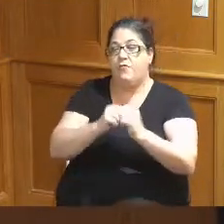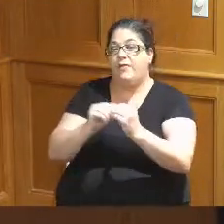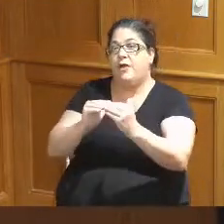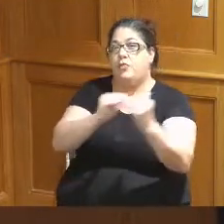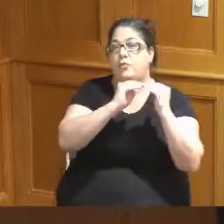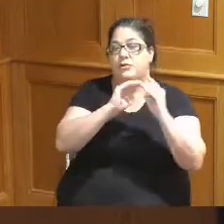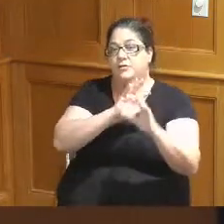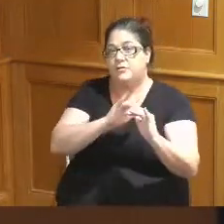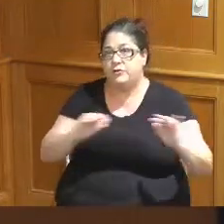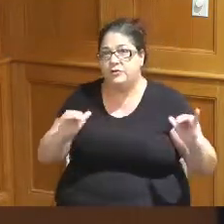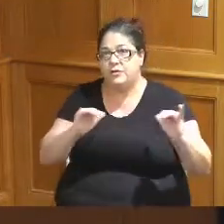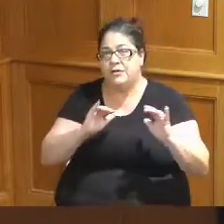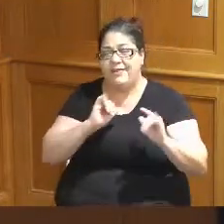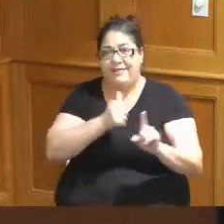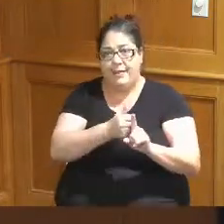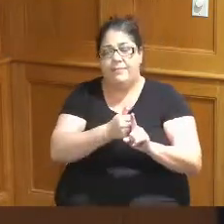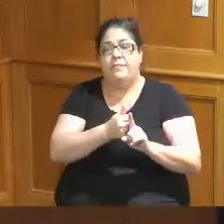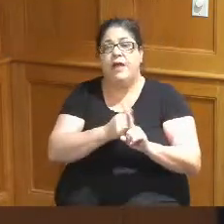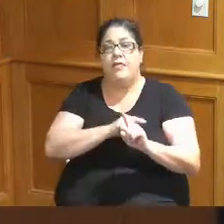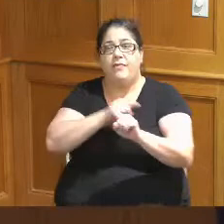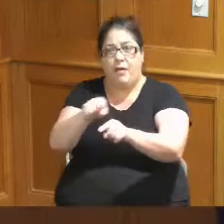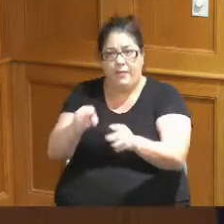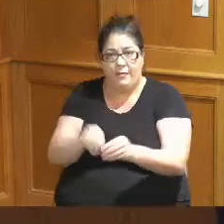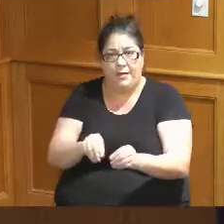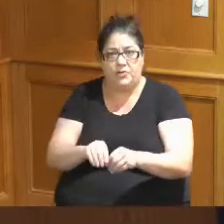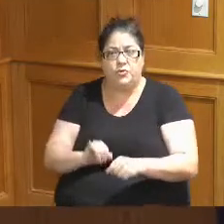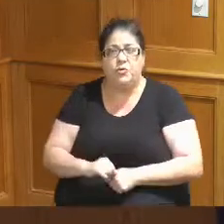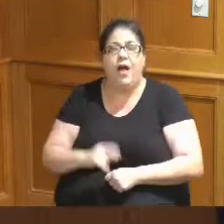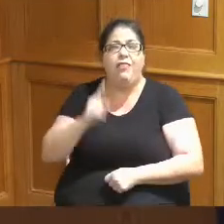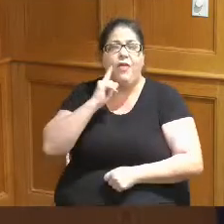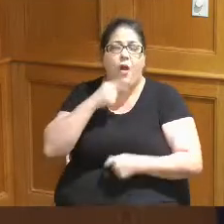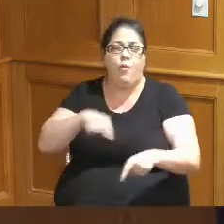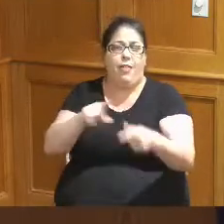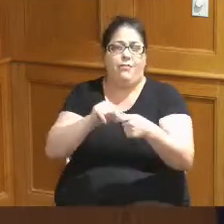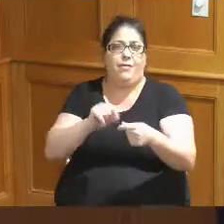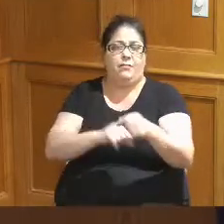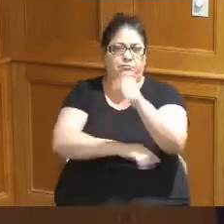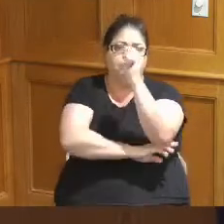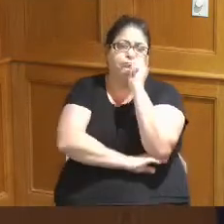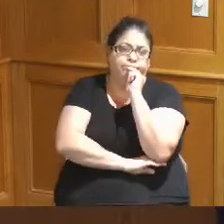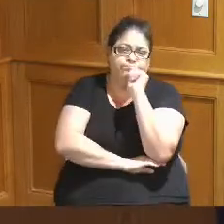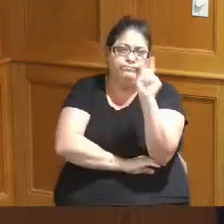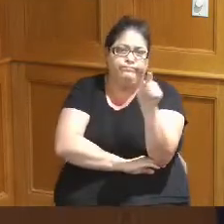and at The Advisory there were a couple things I thought was interesting because I know that you